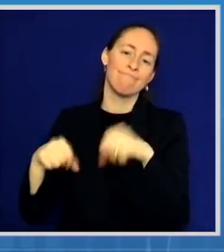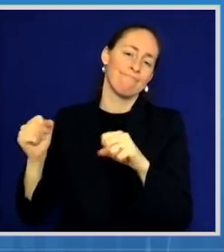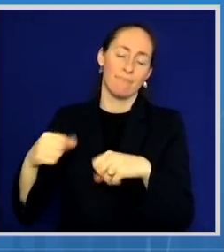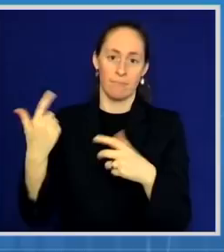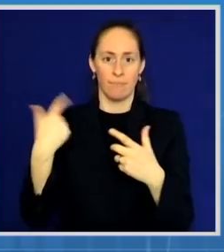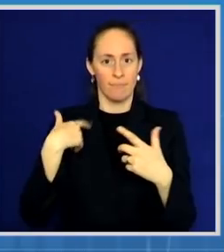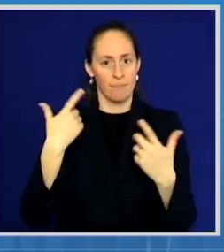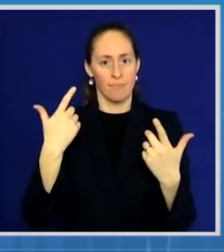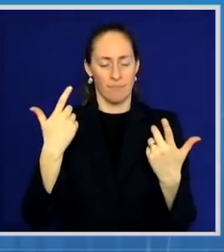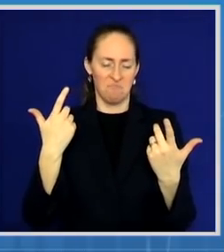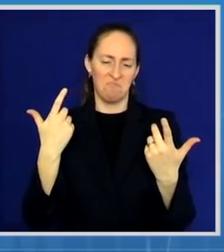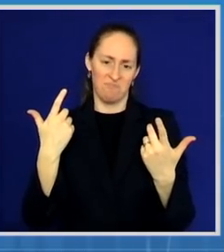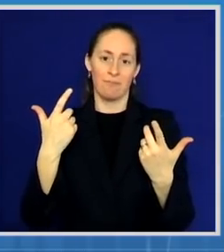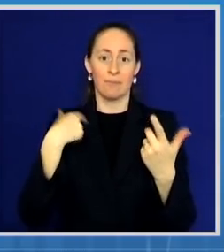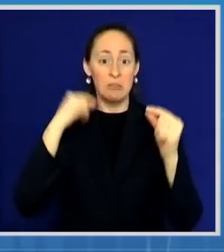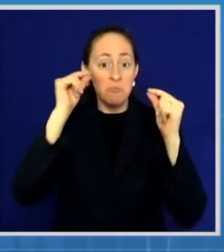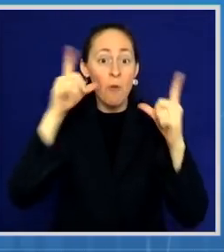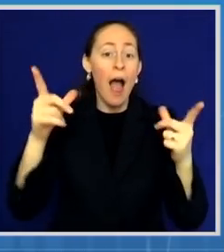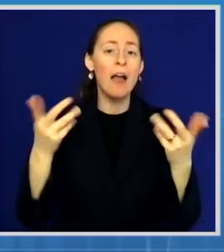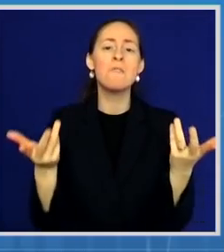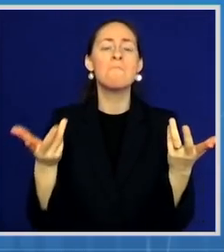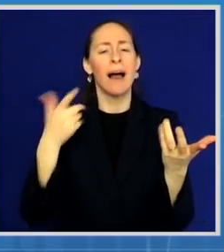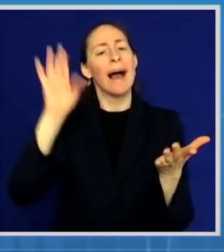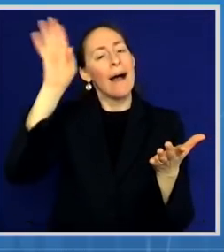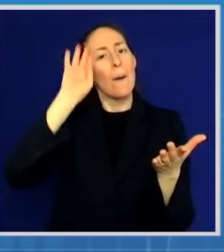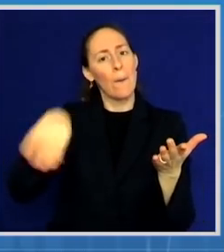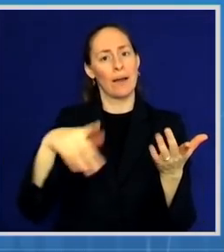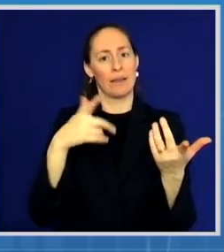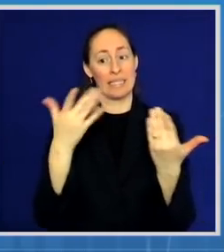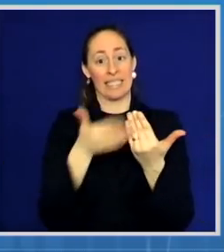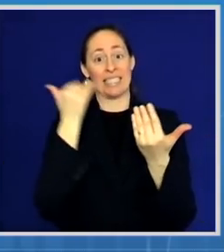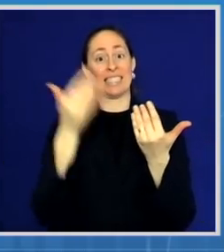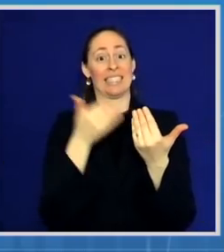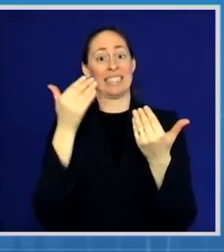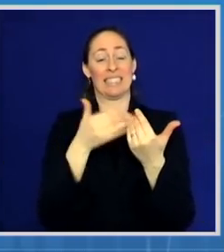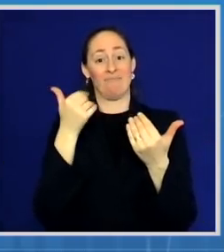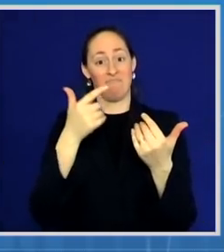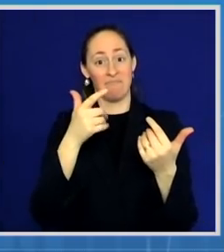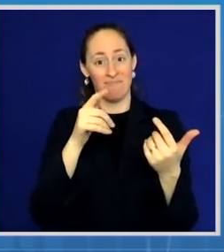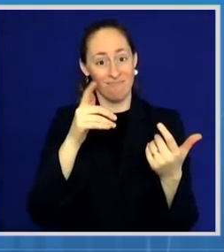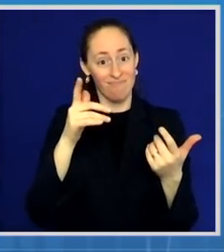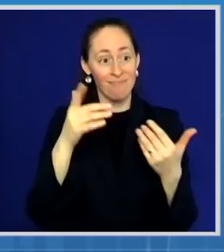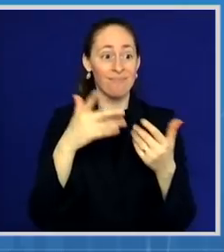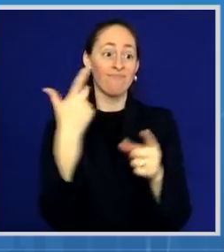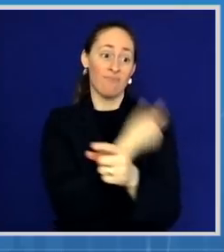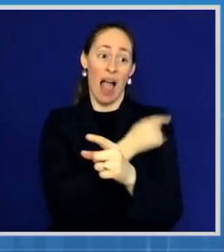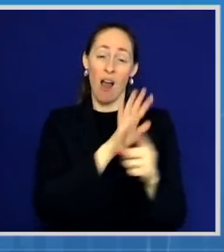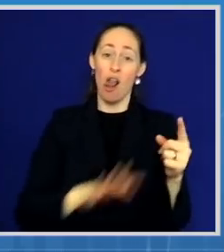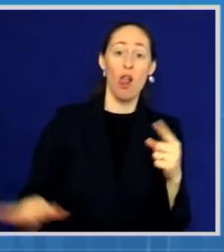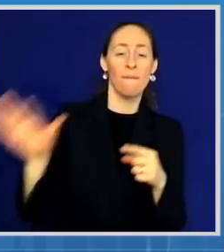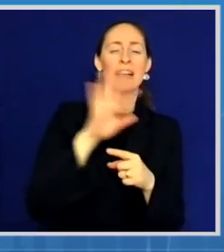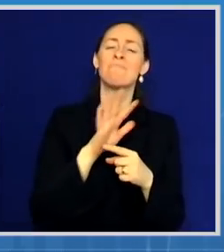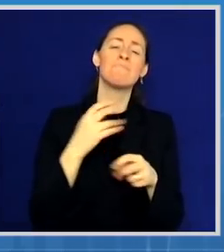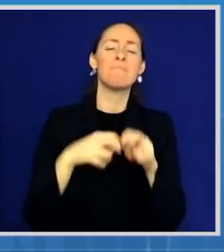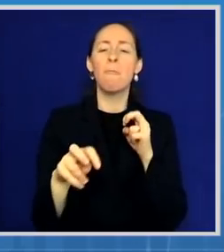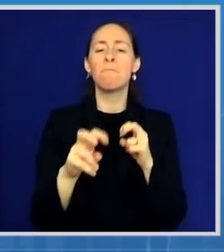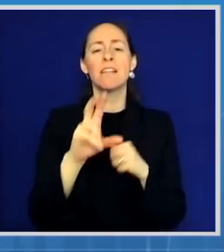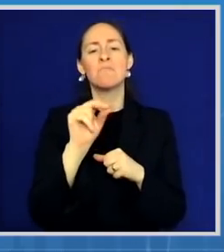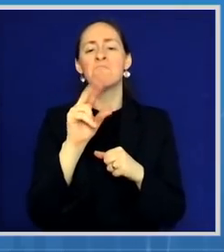that it wasn't going be easy to vaccinate the entire country. And as obstacles come up, though, we continue to work together with communities to knock them down.